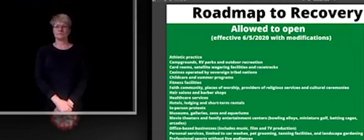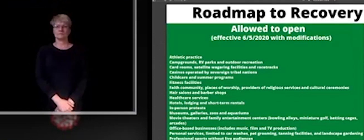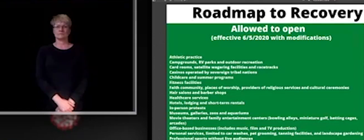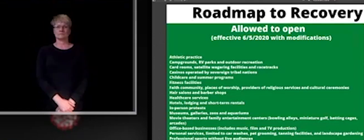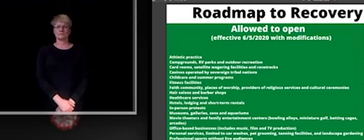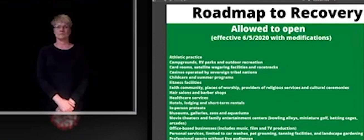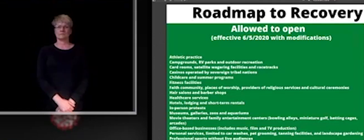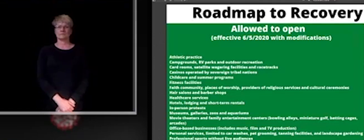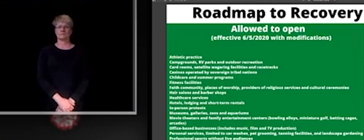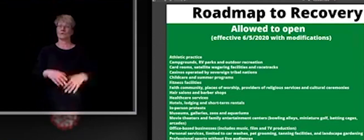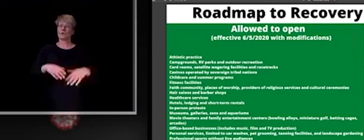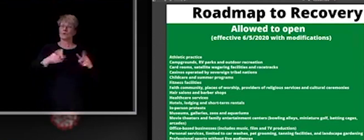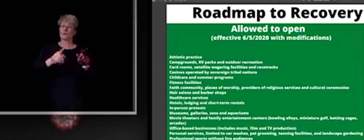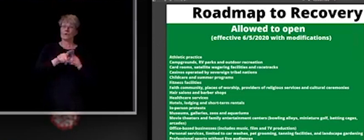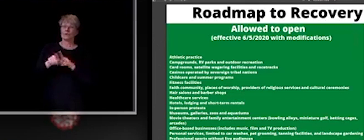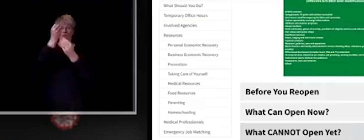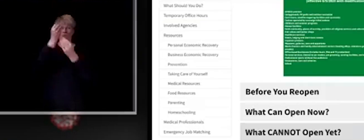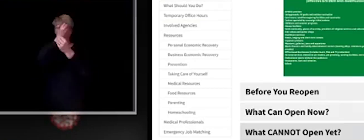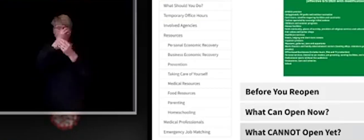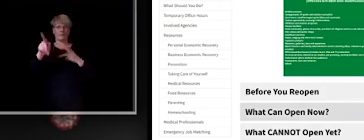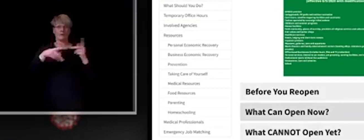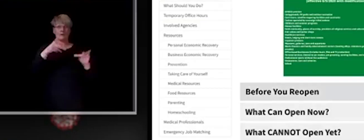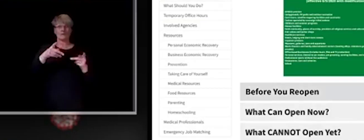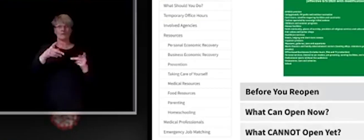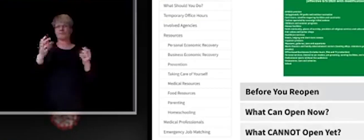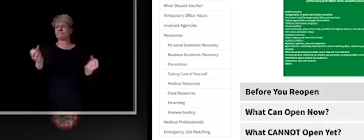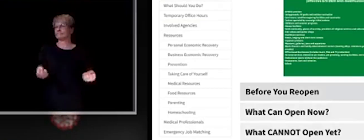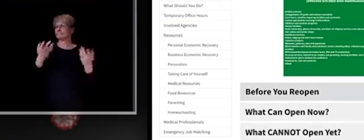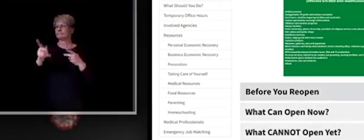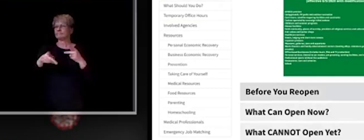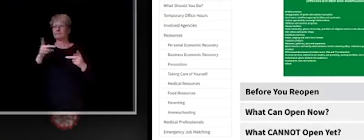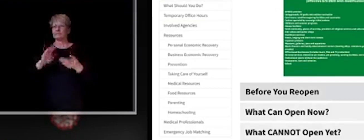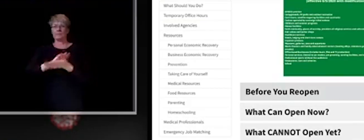transmission looks like, so they can make appropriate decisions for implementing the